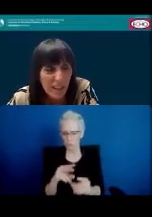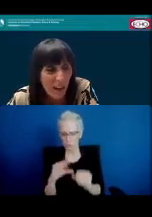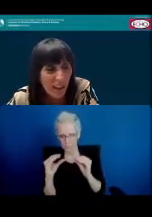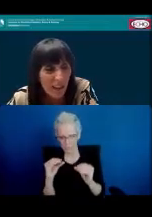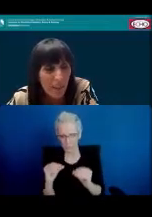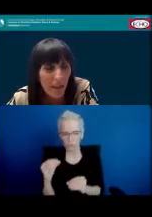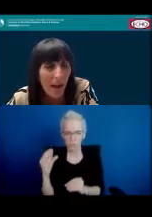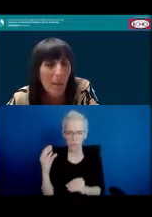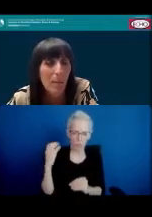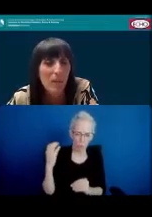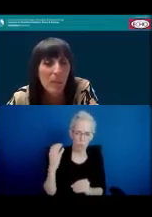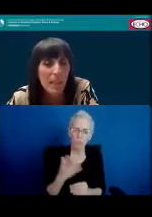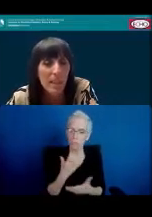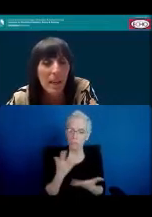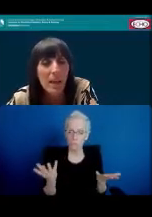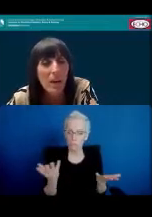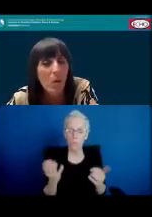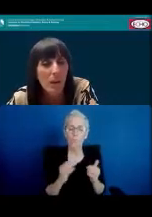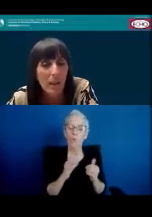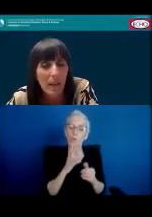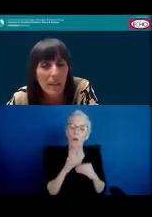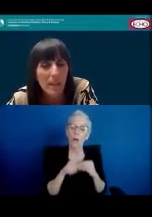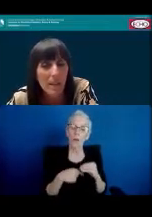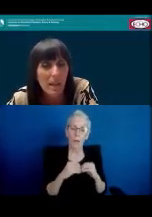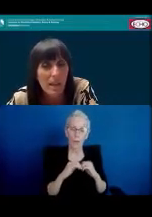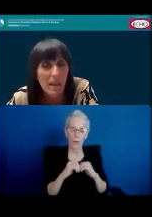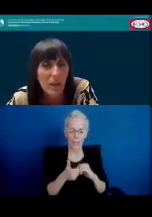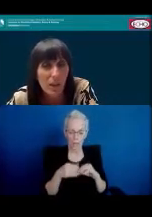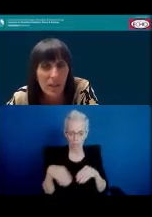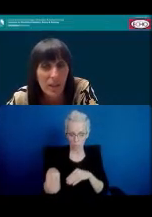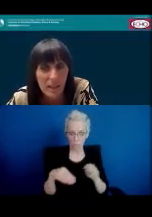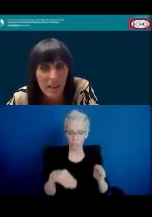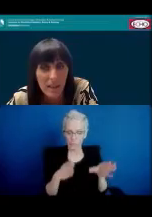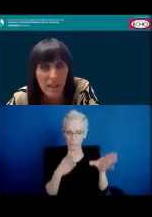talking about how movement organizes his nervous system.